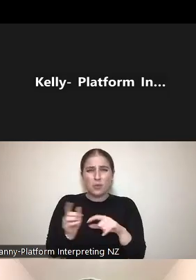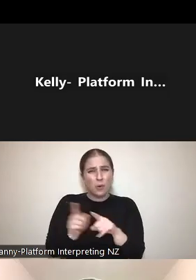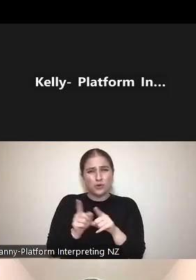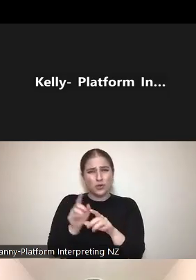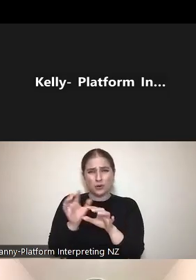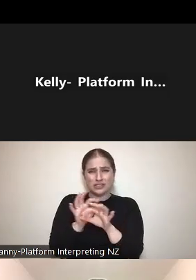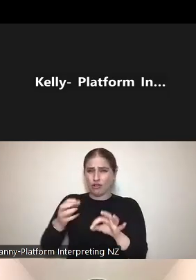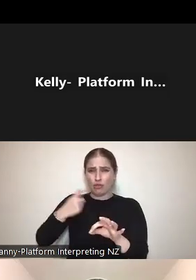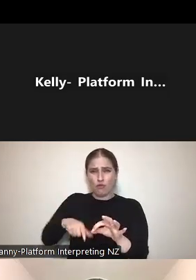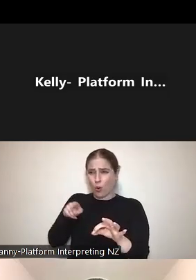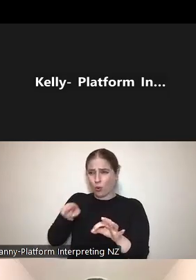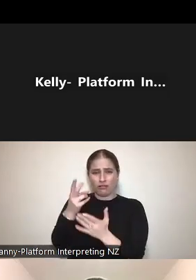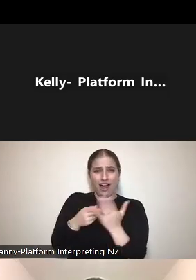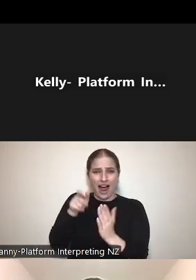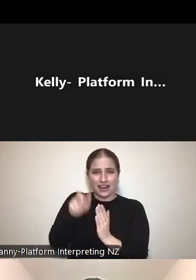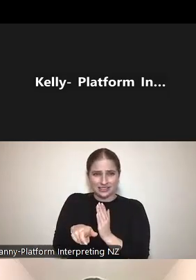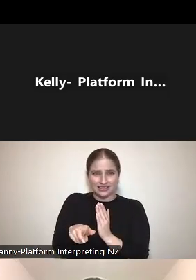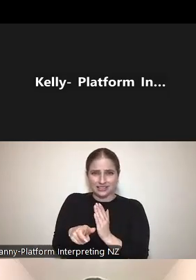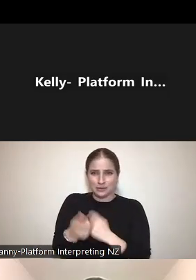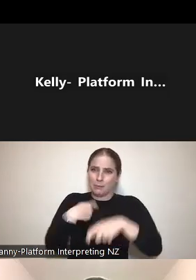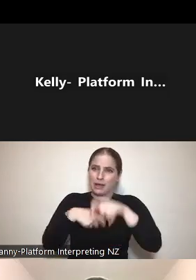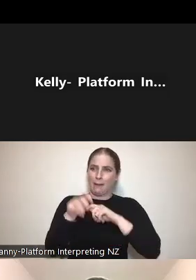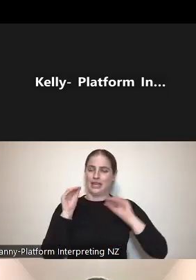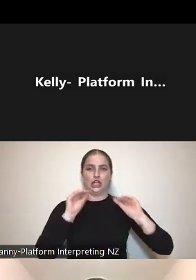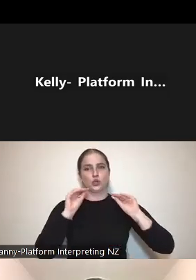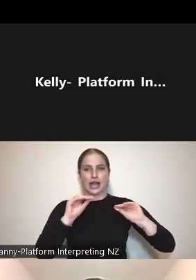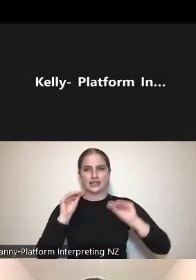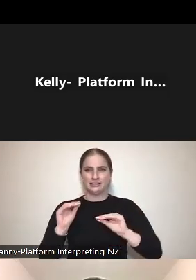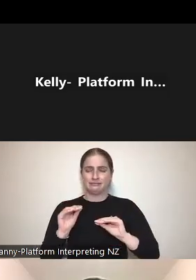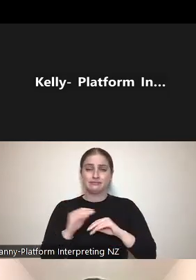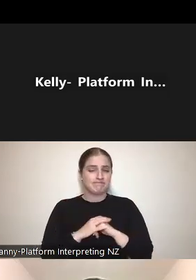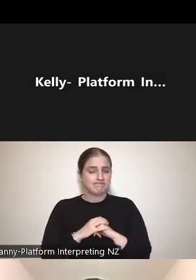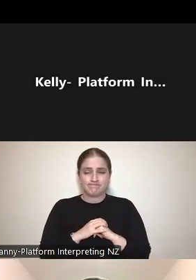And if you're not in a position to be able to hire an Access Consultant,